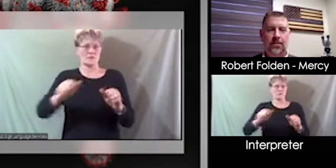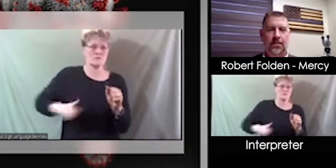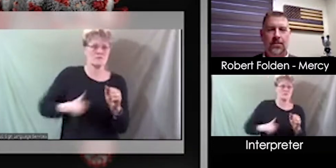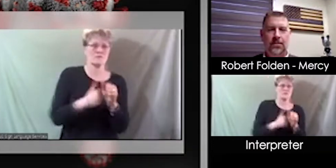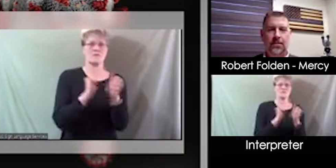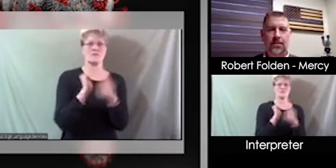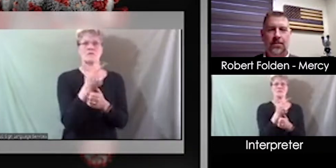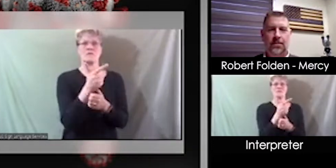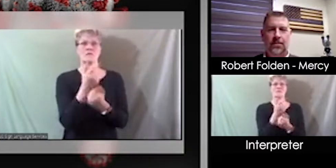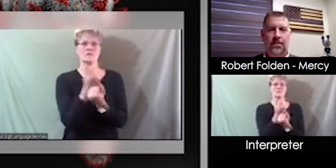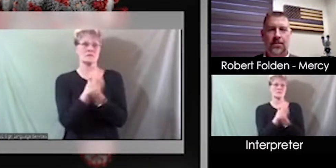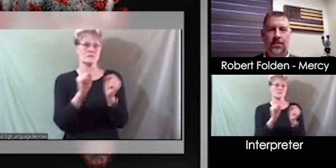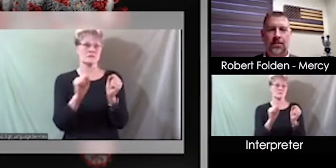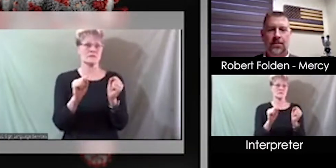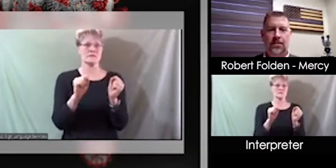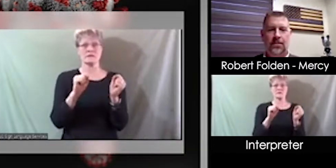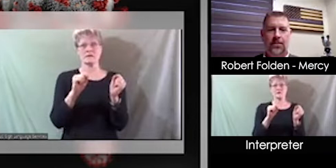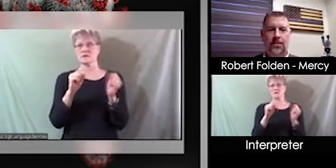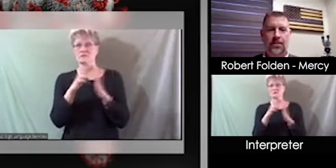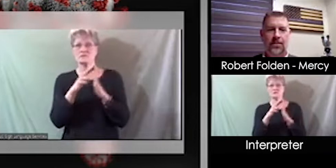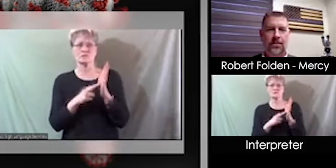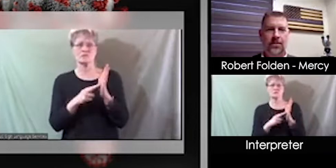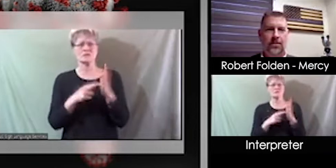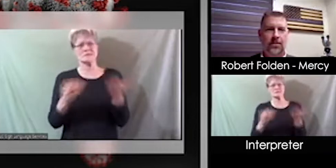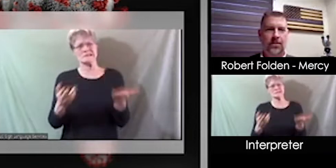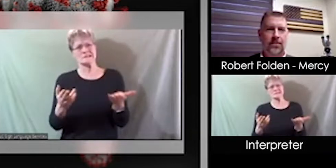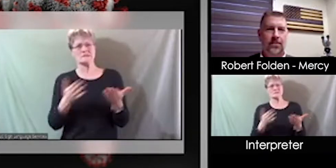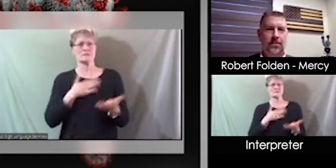how is it going as far as adequate PPE